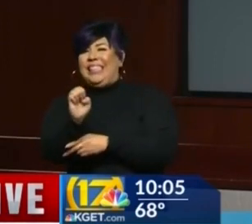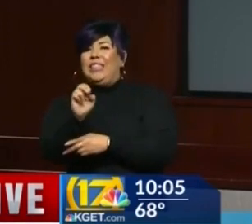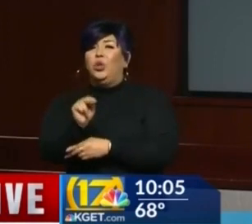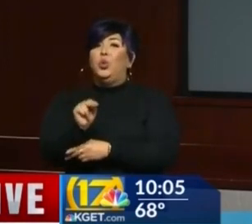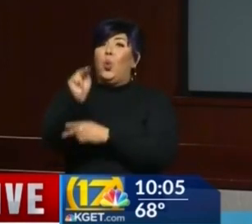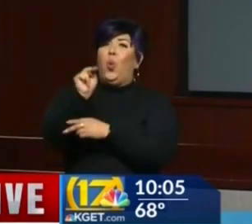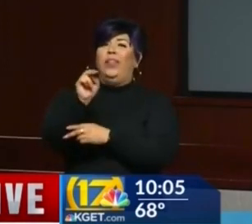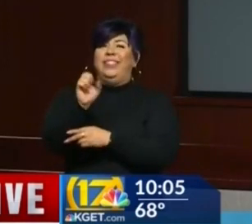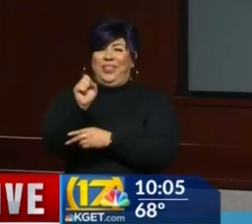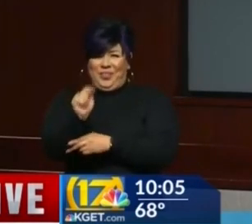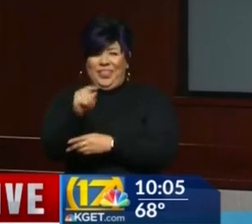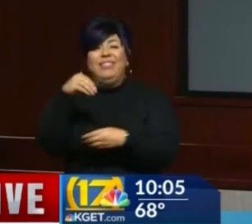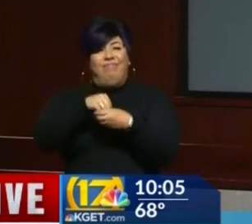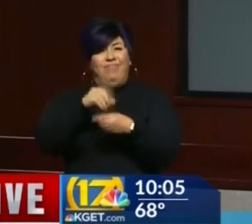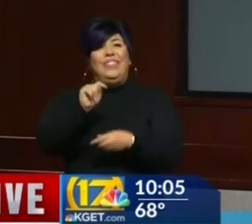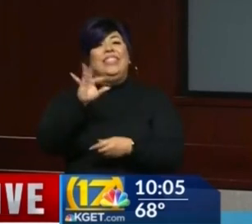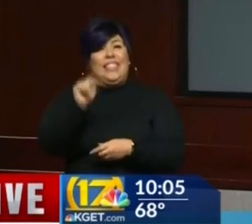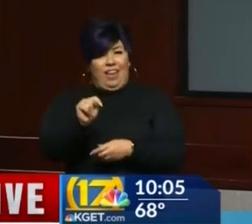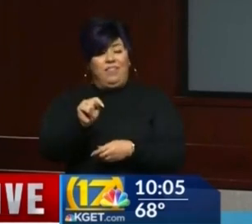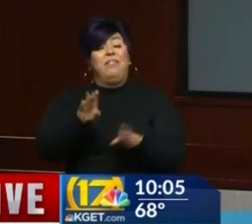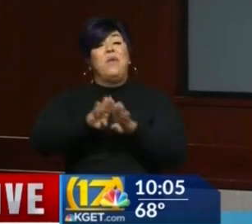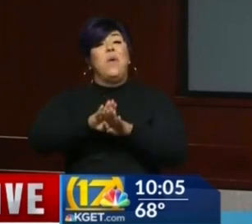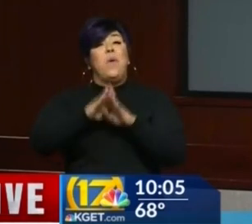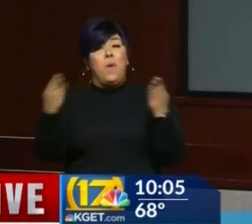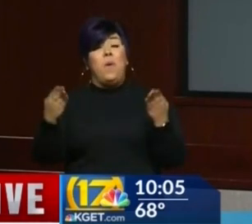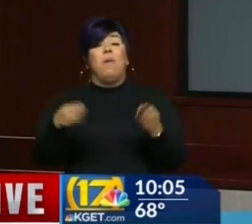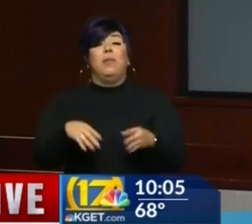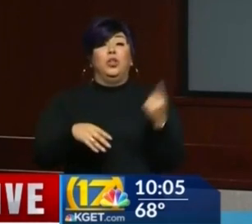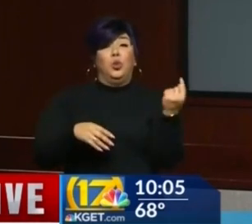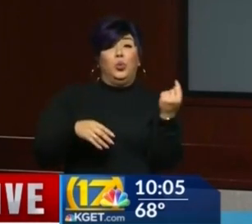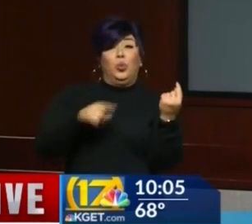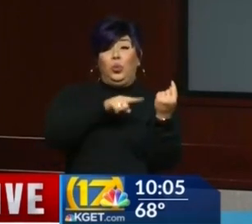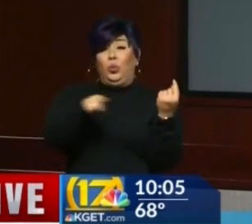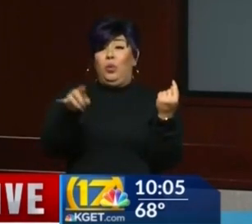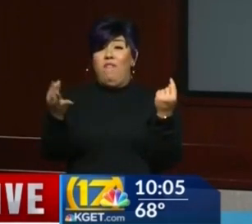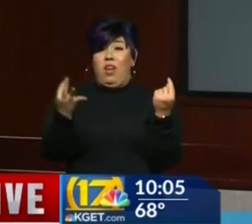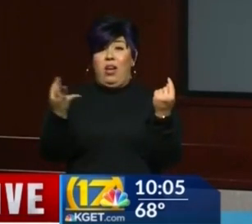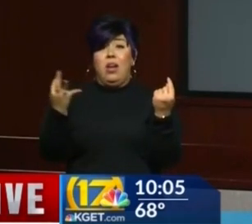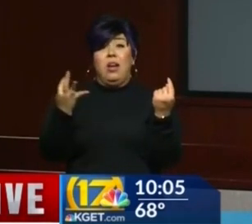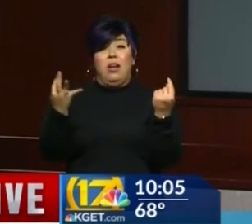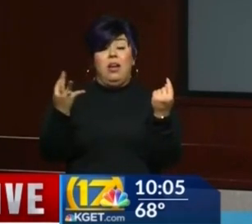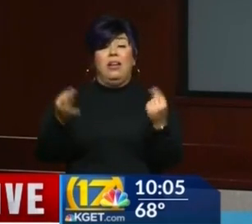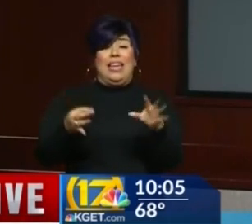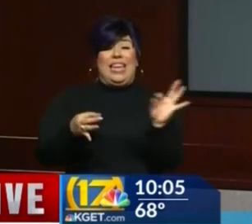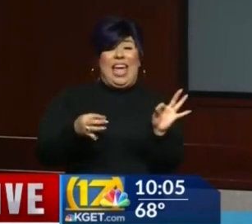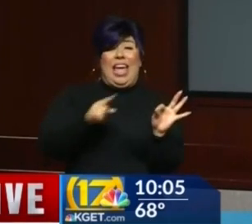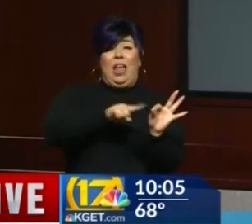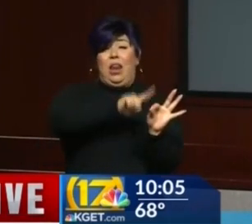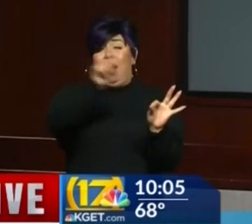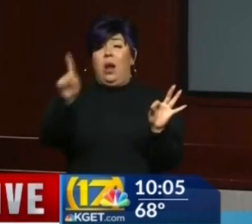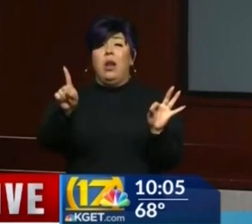THE TAFT WEBSITE HEALTHCARE DISTRICT ON 100 E. NORTH STREET